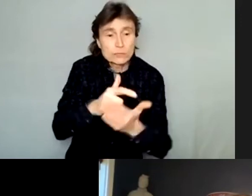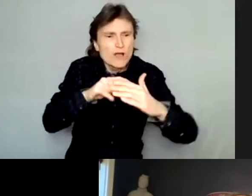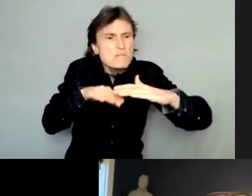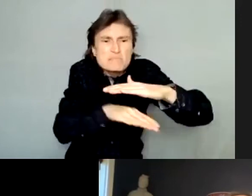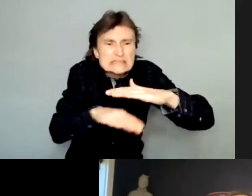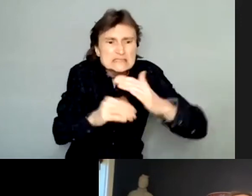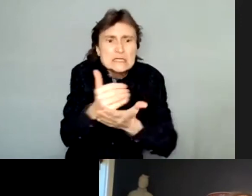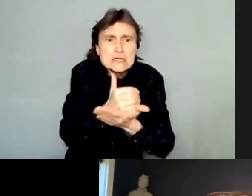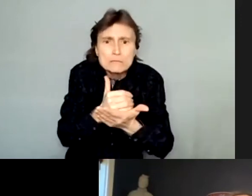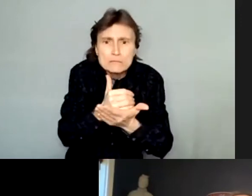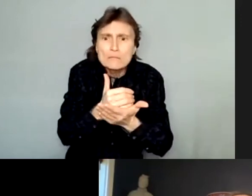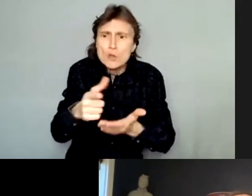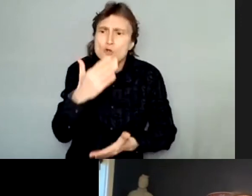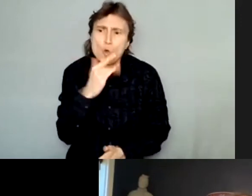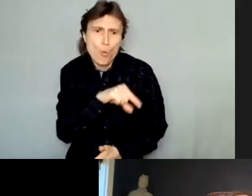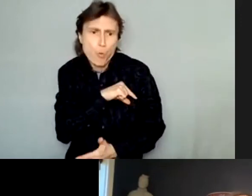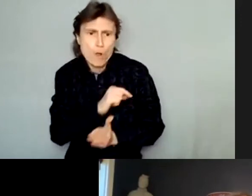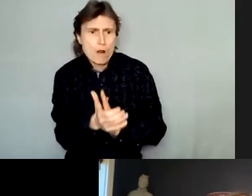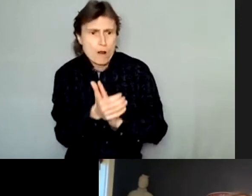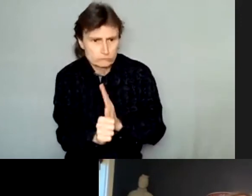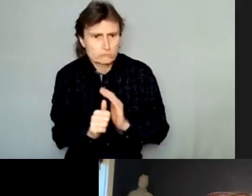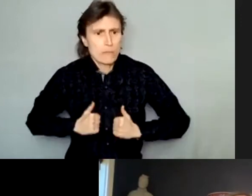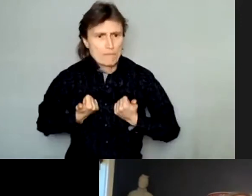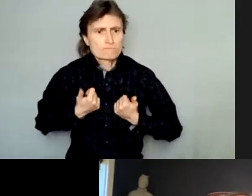and make a living that we all desire.